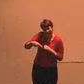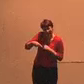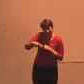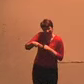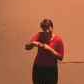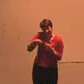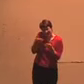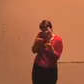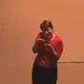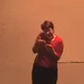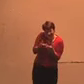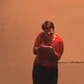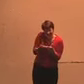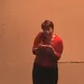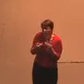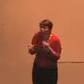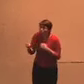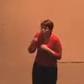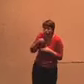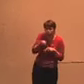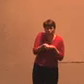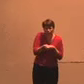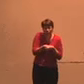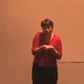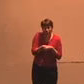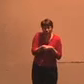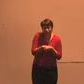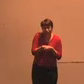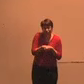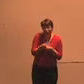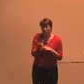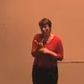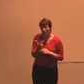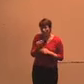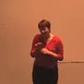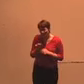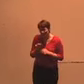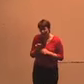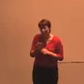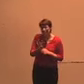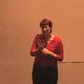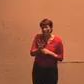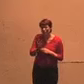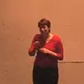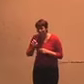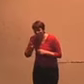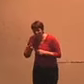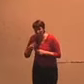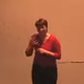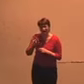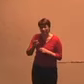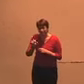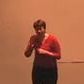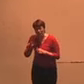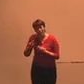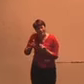So it has, for example, 3-meter, 4-meter, 5-meter intimate gap of the nice scales.